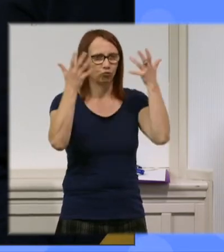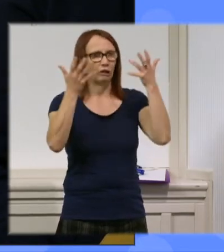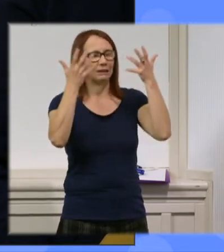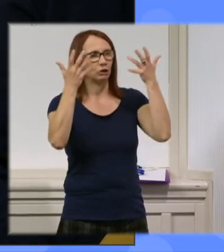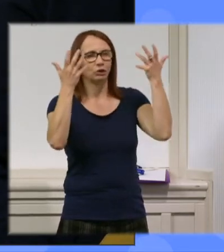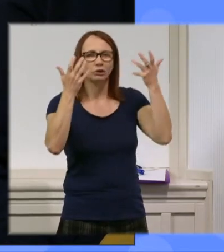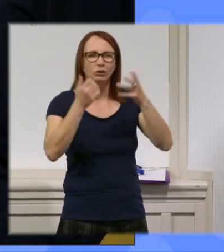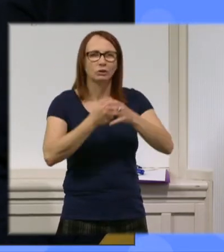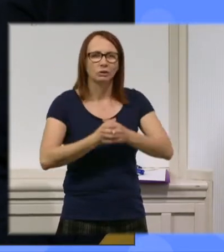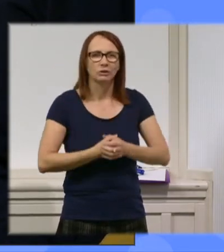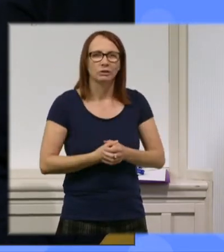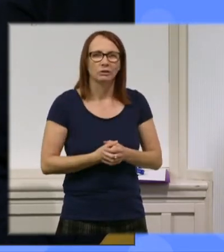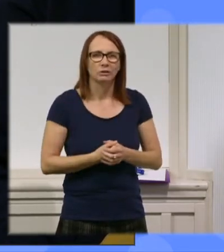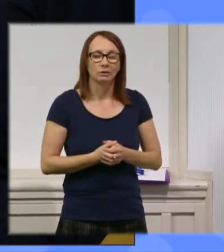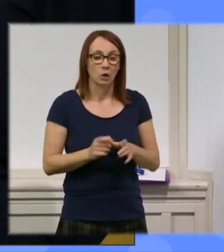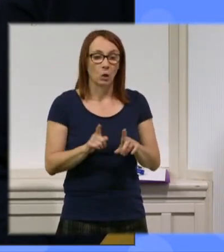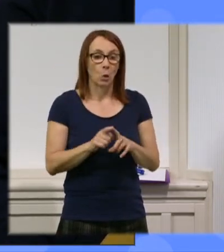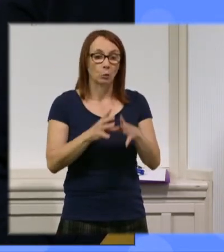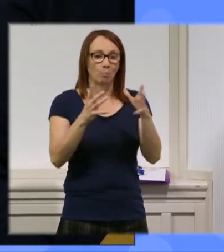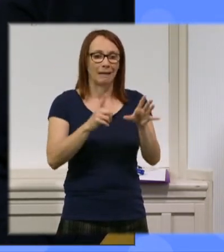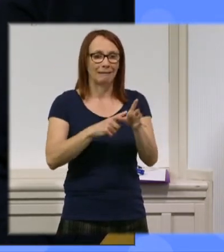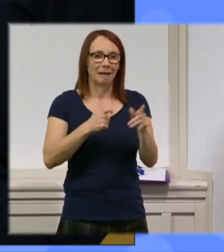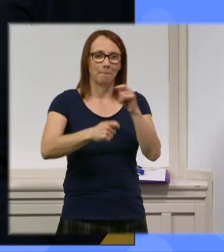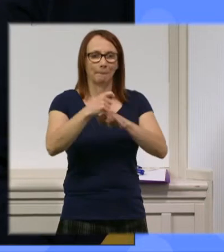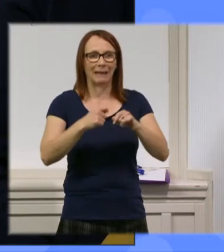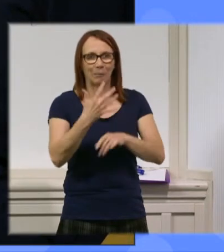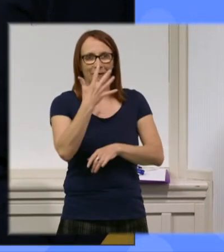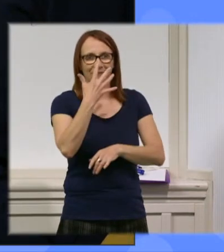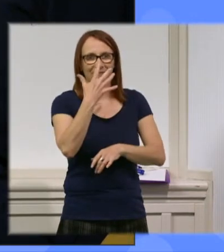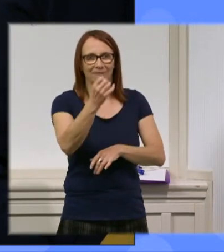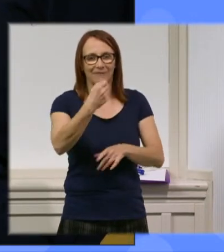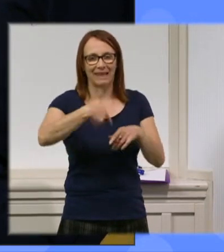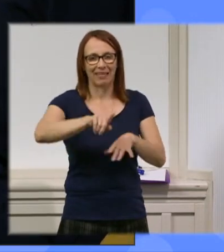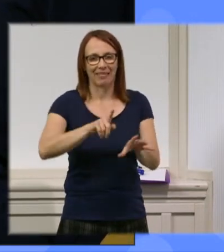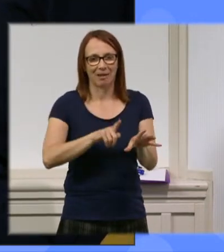it's also a gift for me I'll be 50 this year and I've got big plans I'll tell